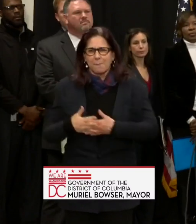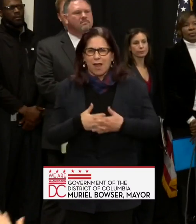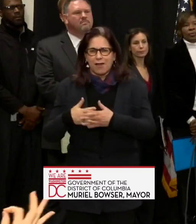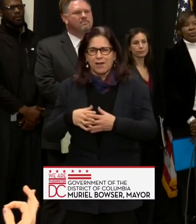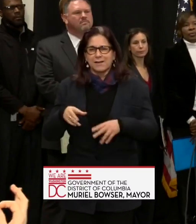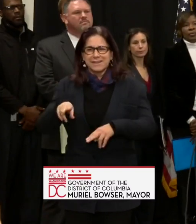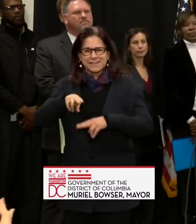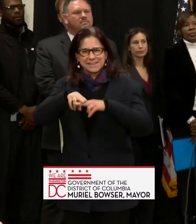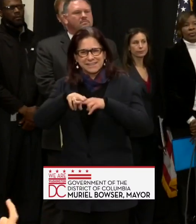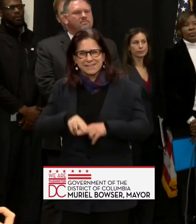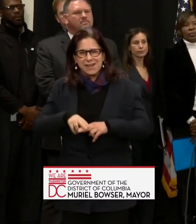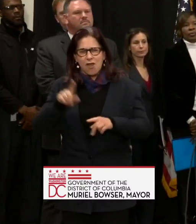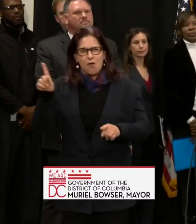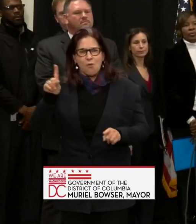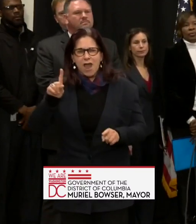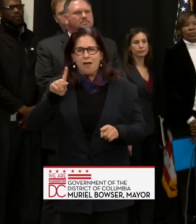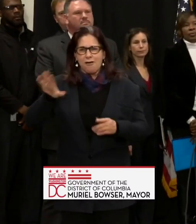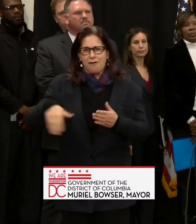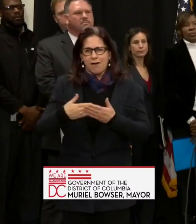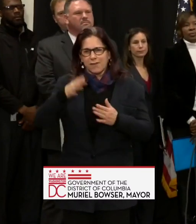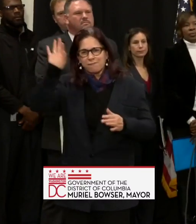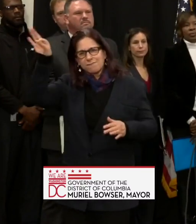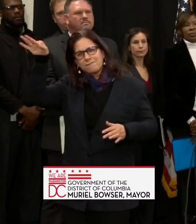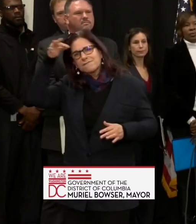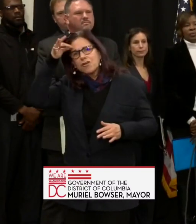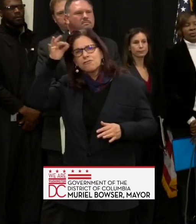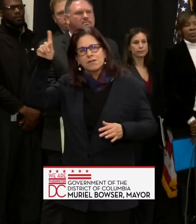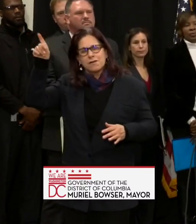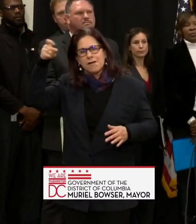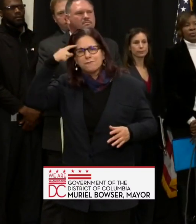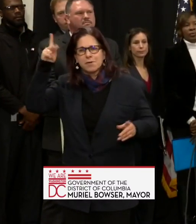EVERY FOUR YEARS OUR GOVERNMENT WORKS OVERTIME TO KEEP EVERYONE